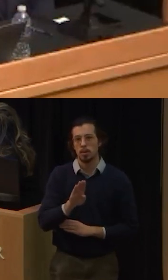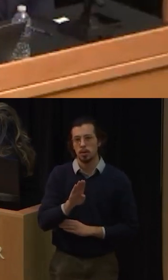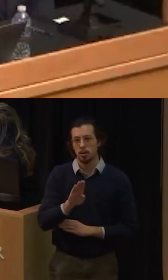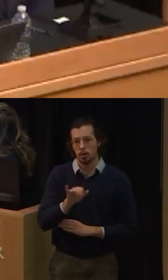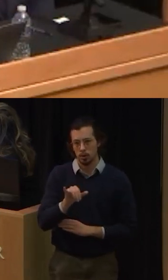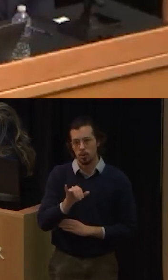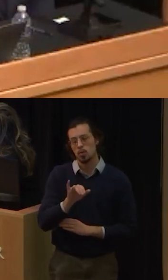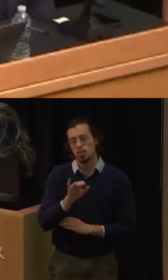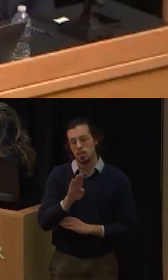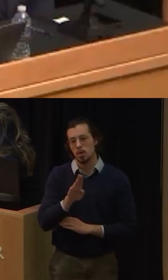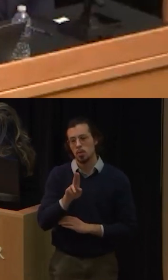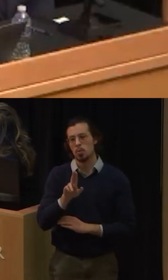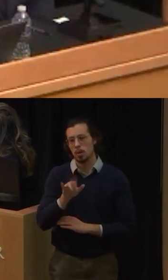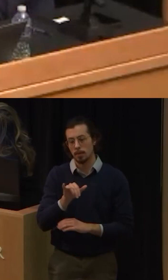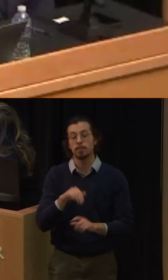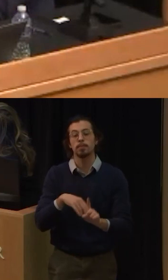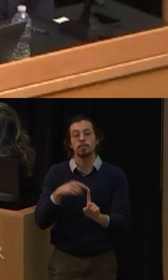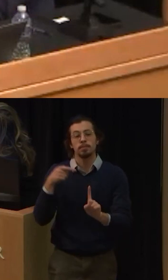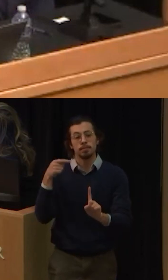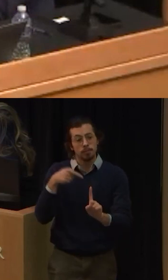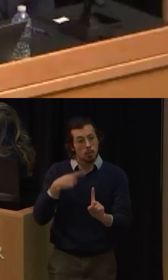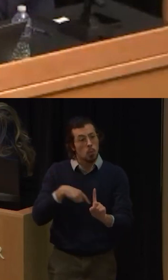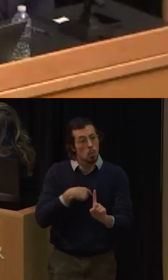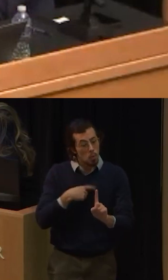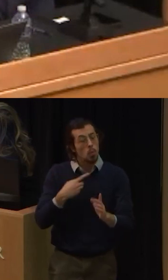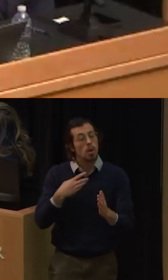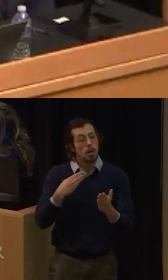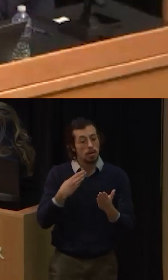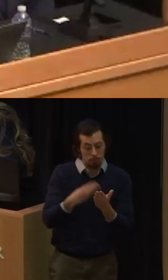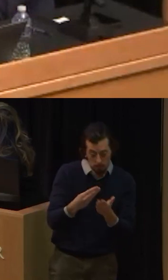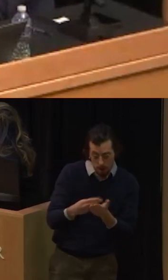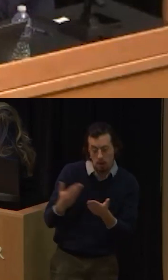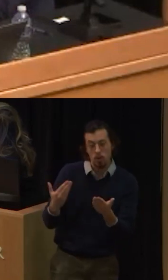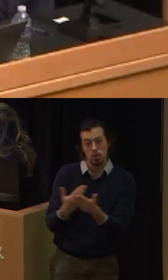that were redlined, and we are building new houses in those areas